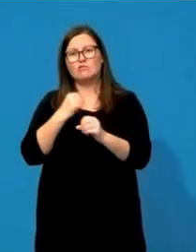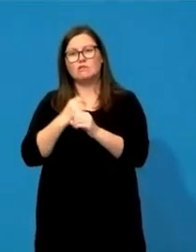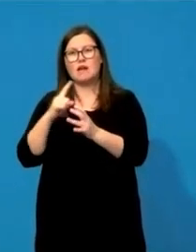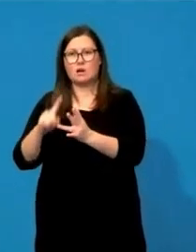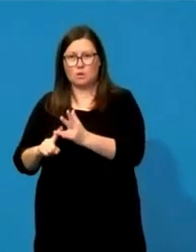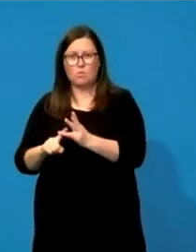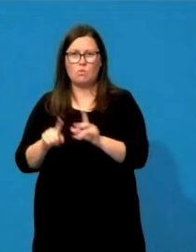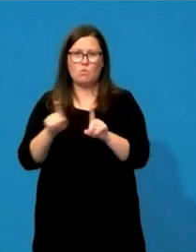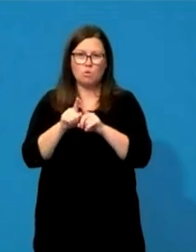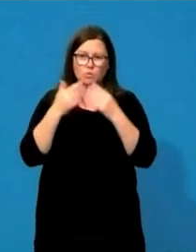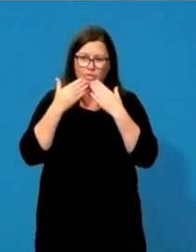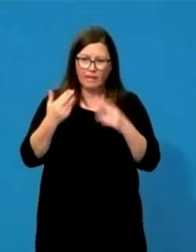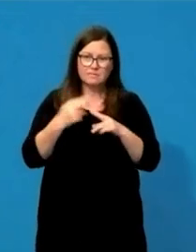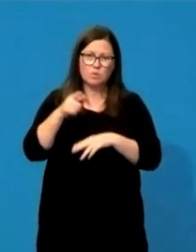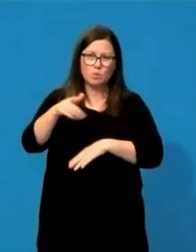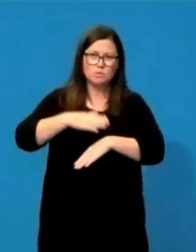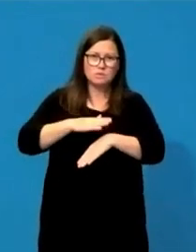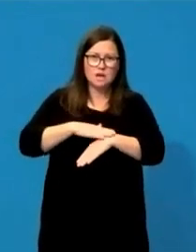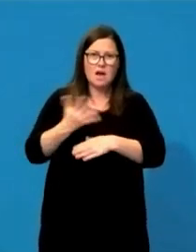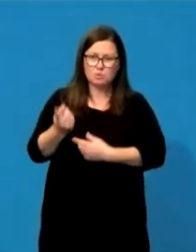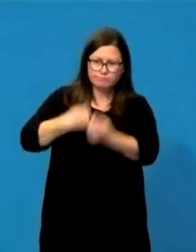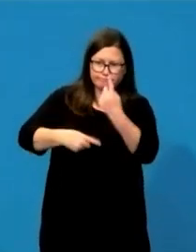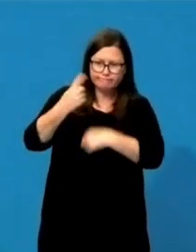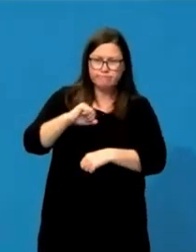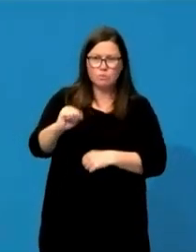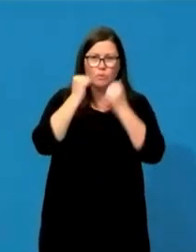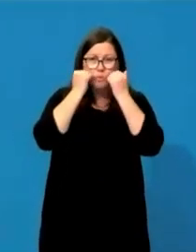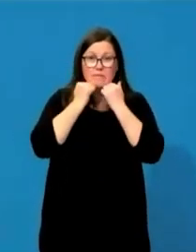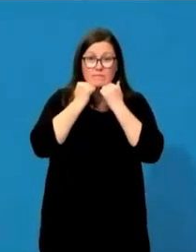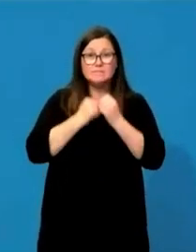Thank you so much. Yes, Ms Tarrago.